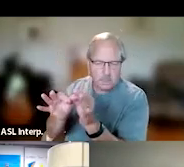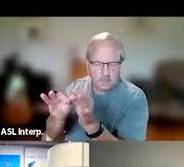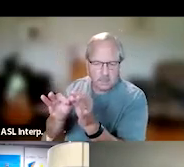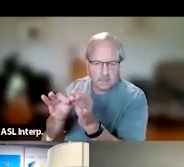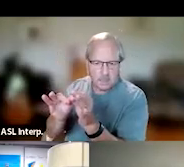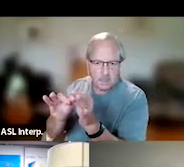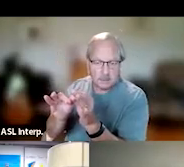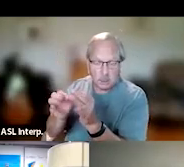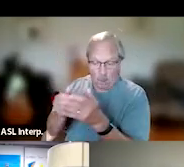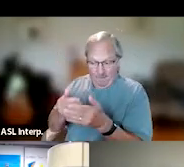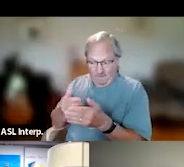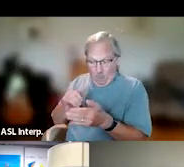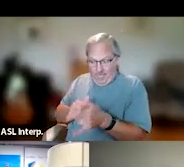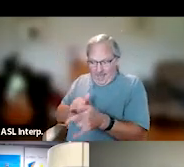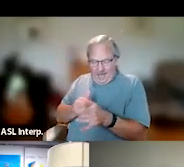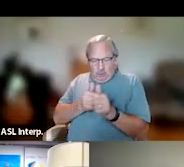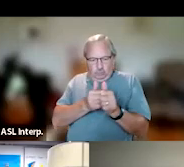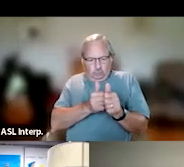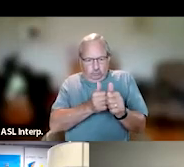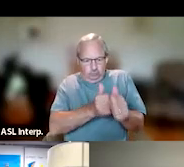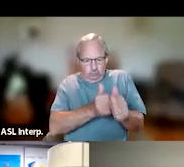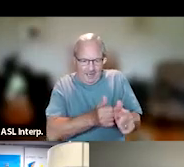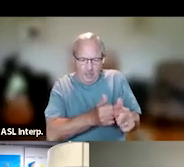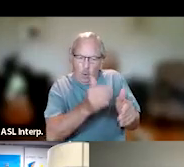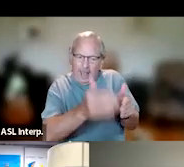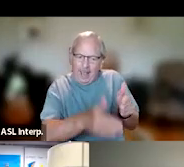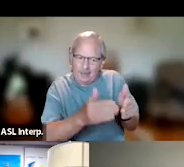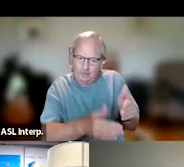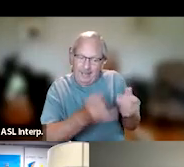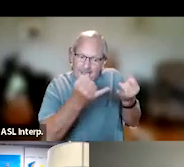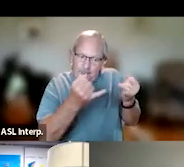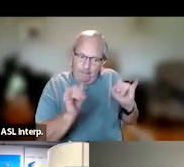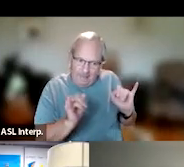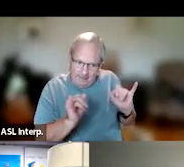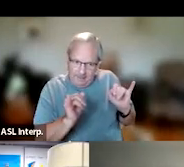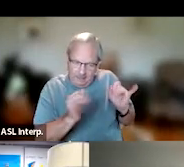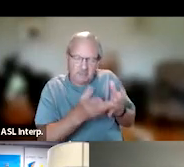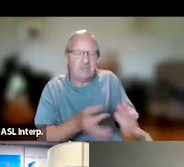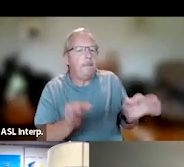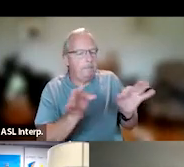tracking your outcomes independently is key, whether you need